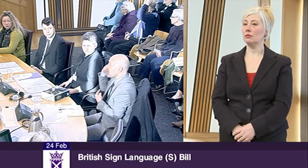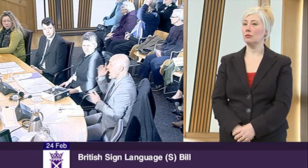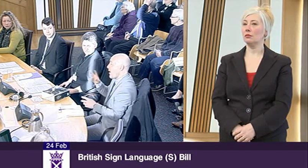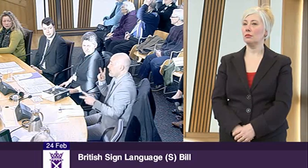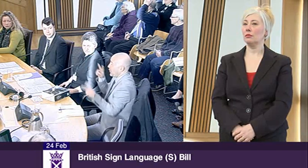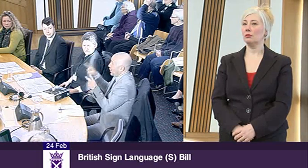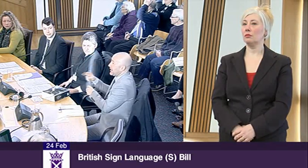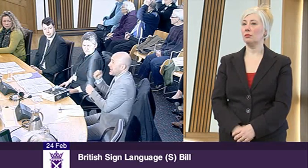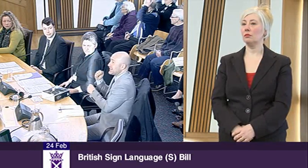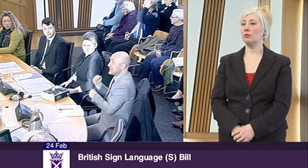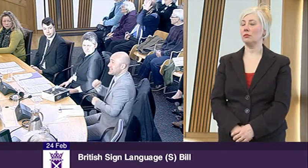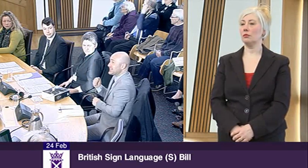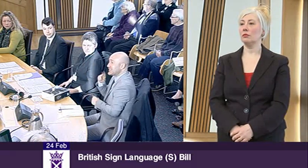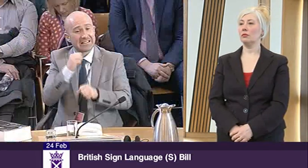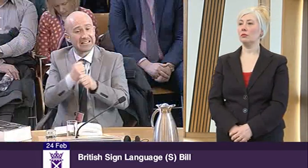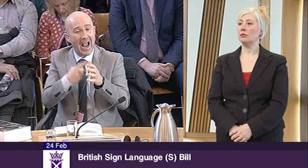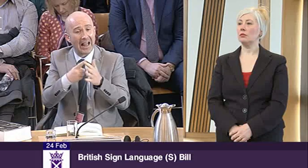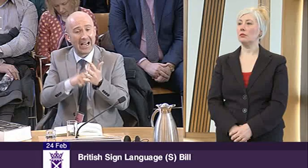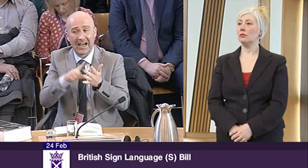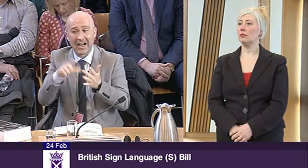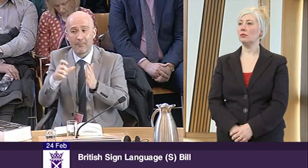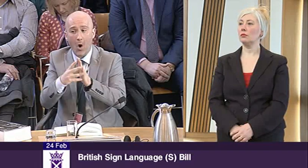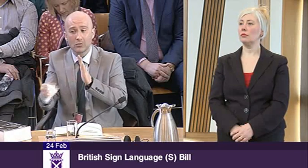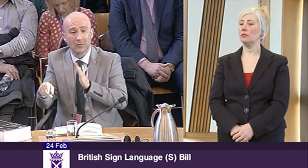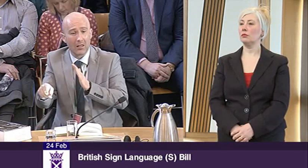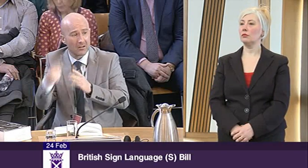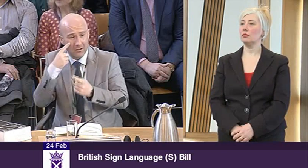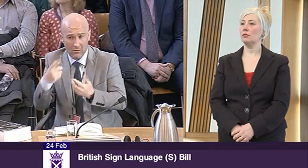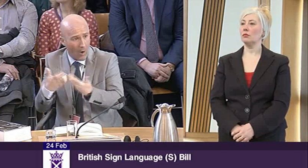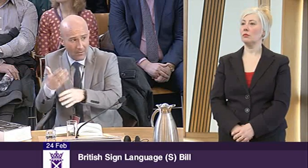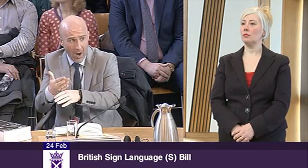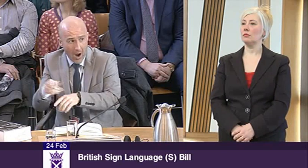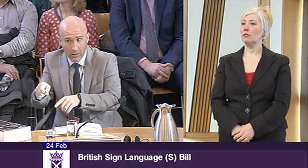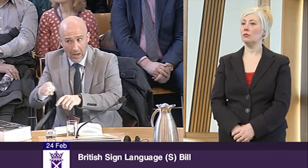the Government for the issue? Frankie McLean: I am not sure that I can answer that. We can consider how effective the Gaelic